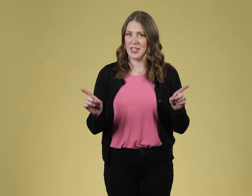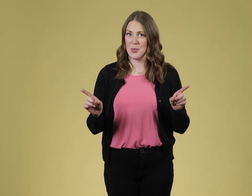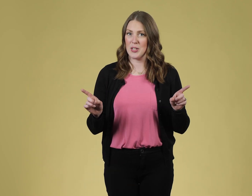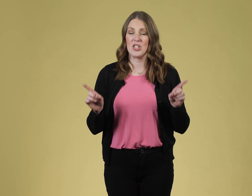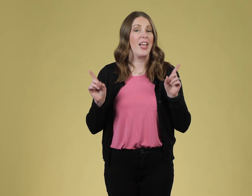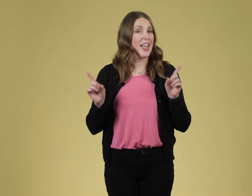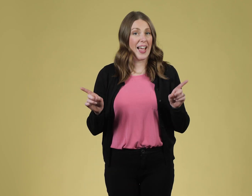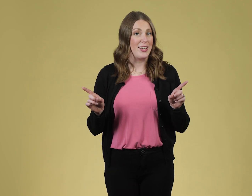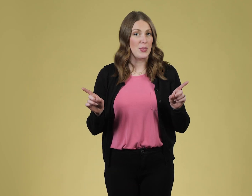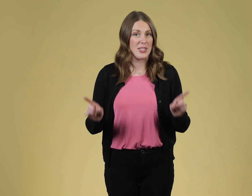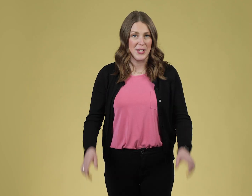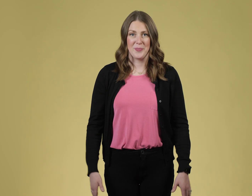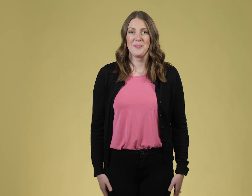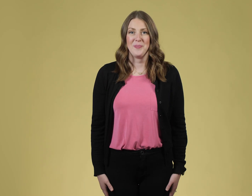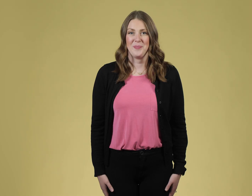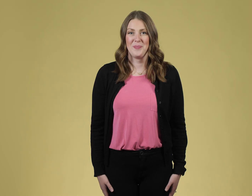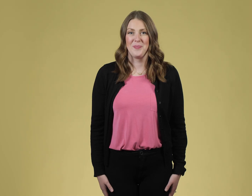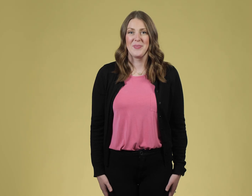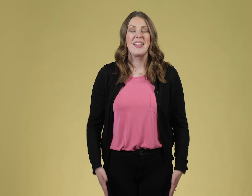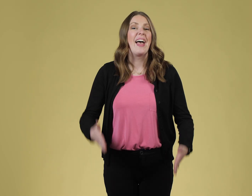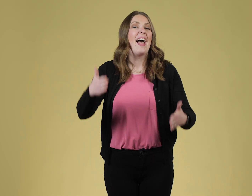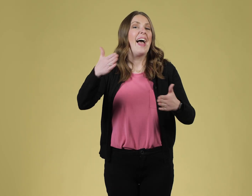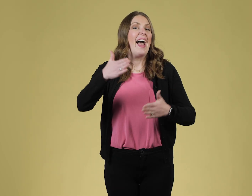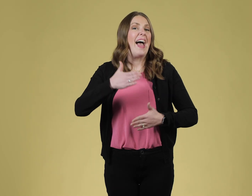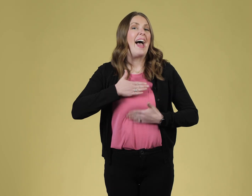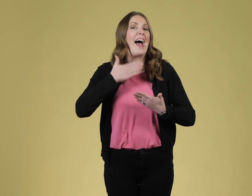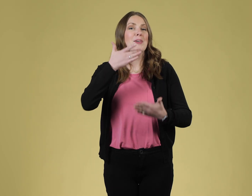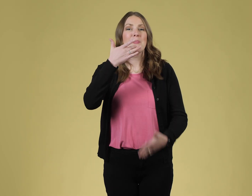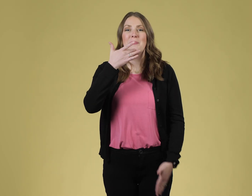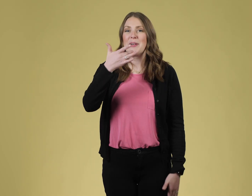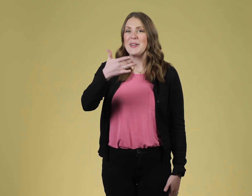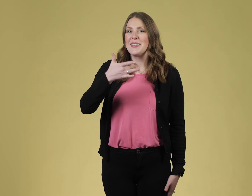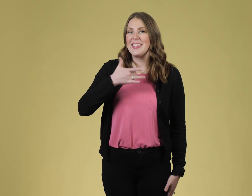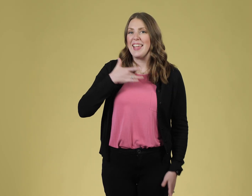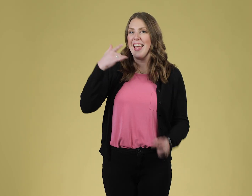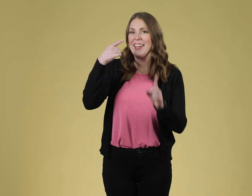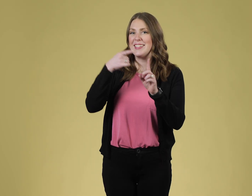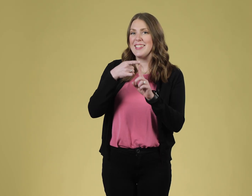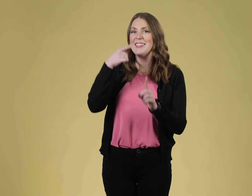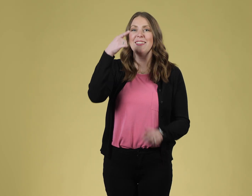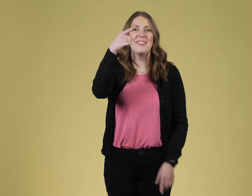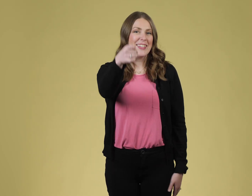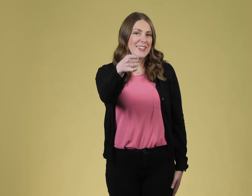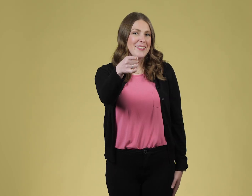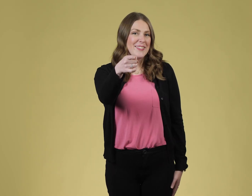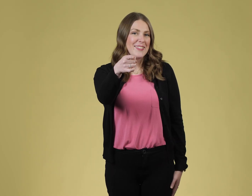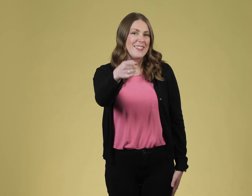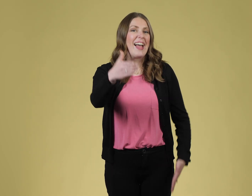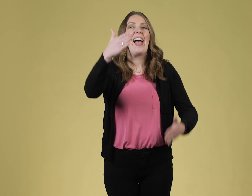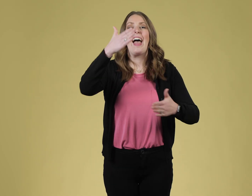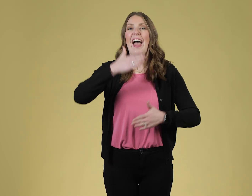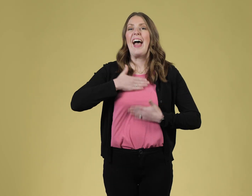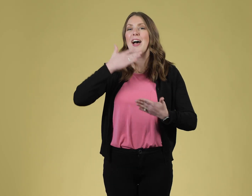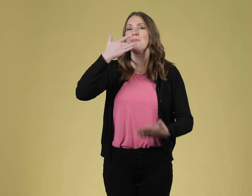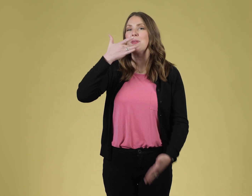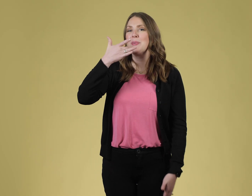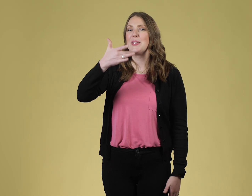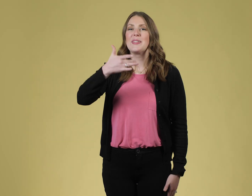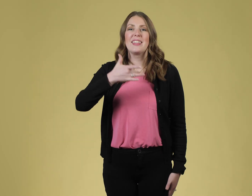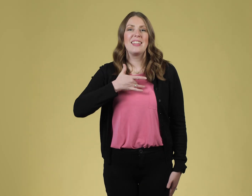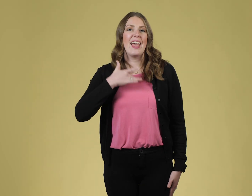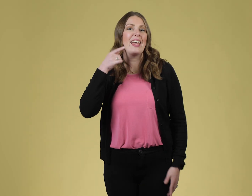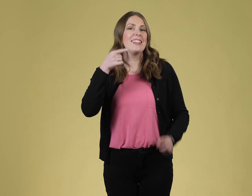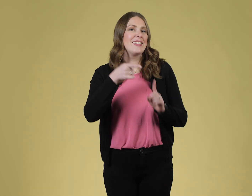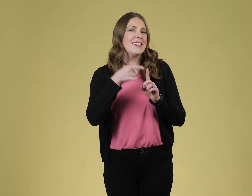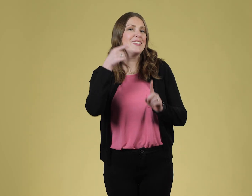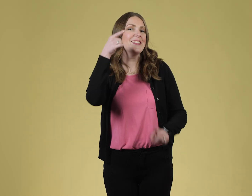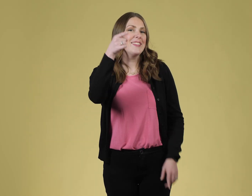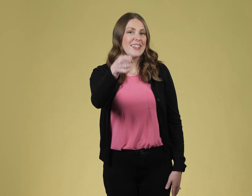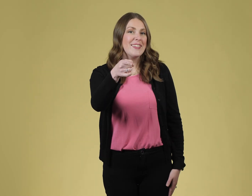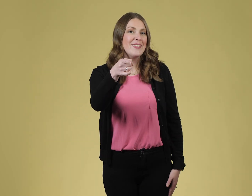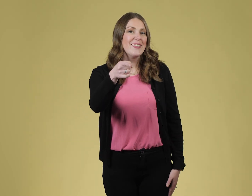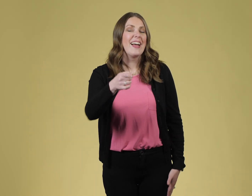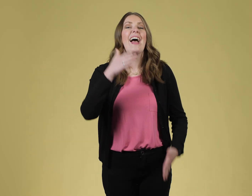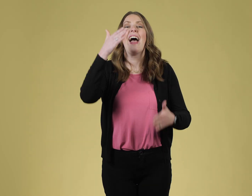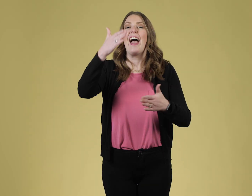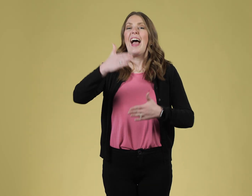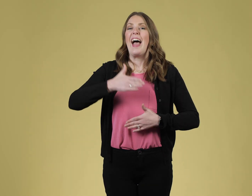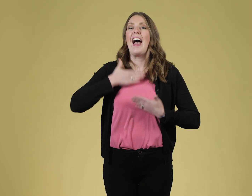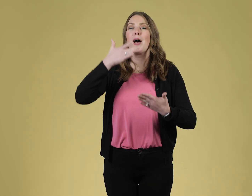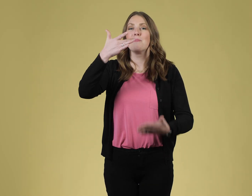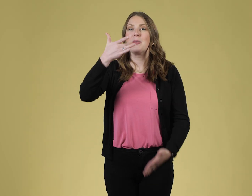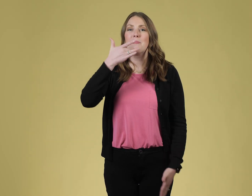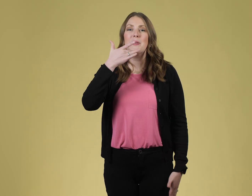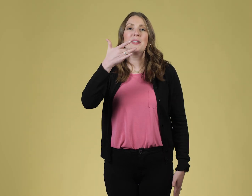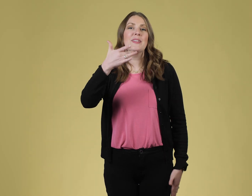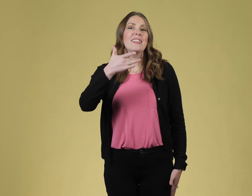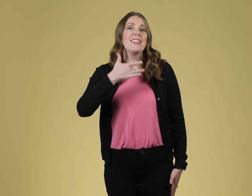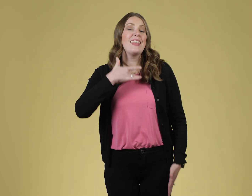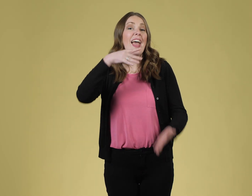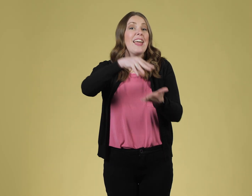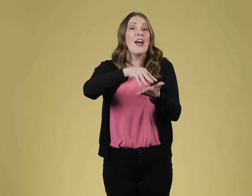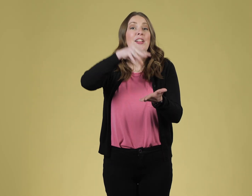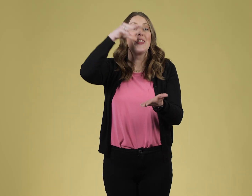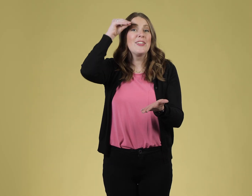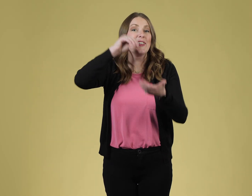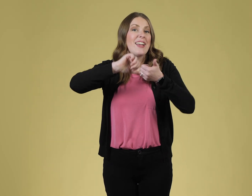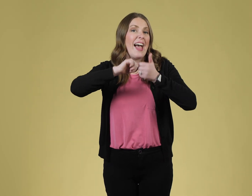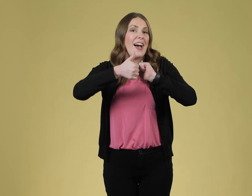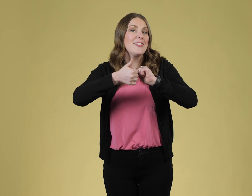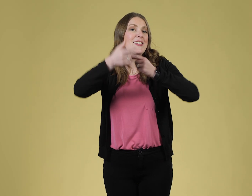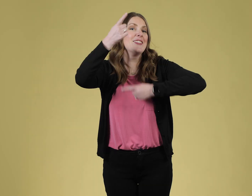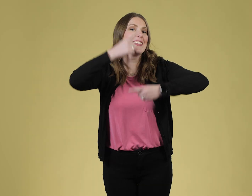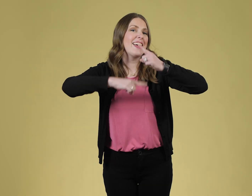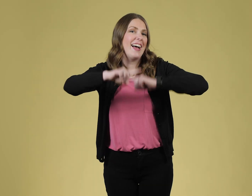language, I don't sing. Happy birthday to you, happy birthday to you, happy birthday Learn How to Sign